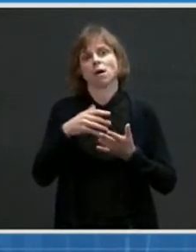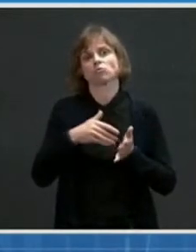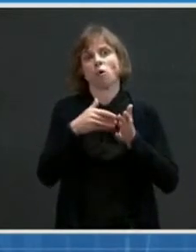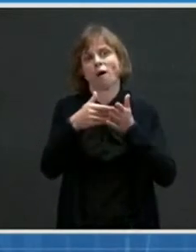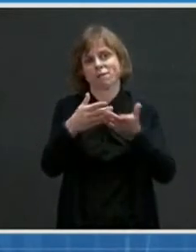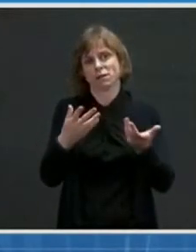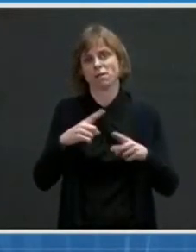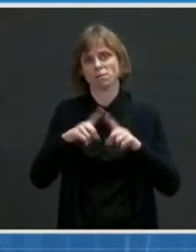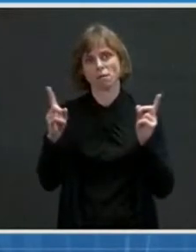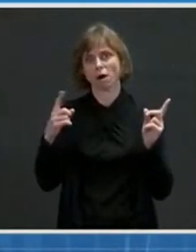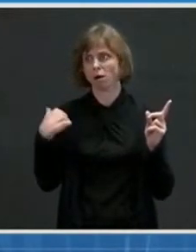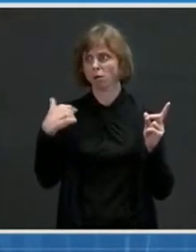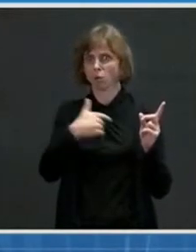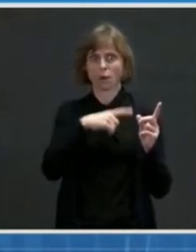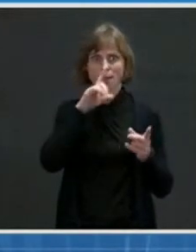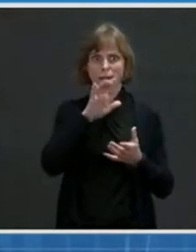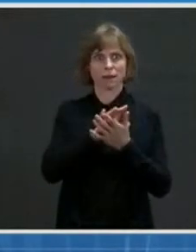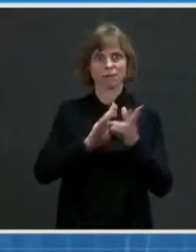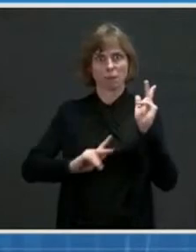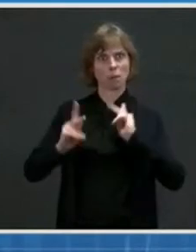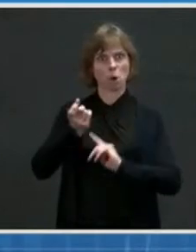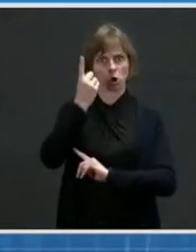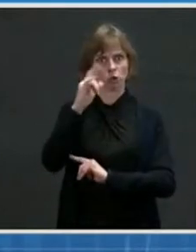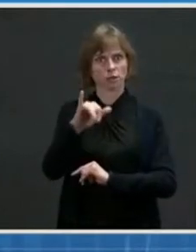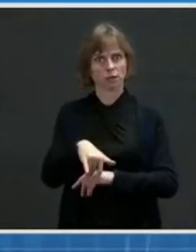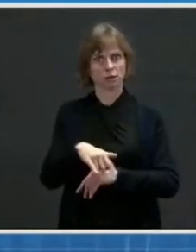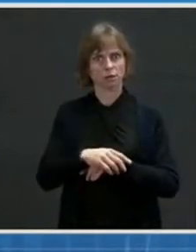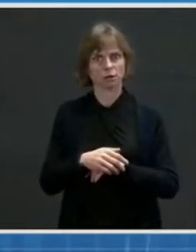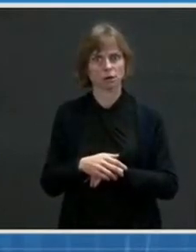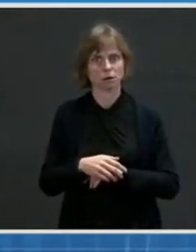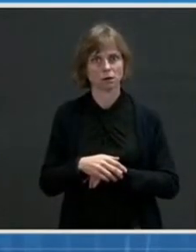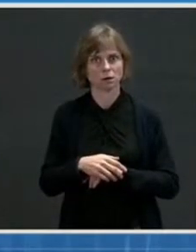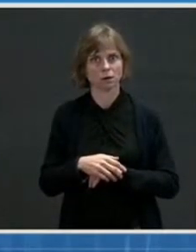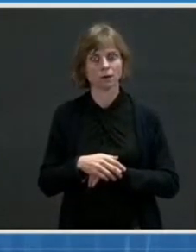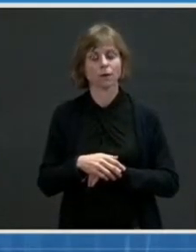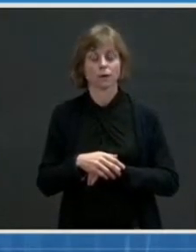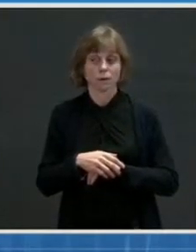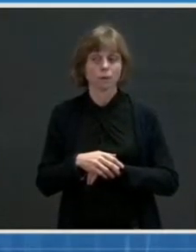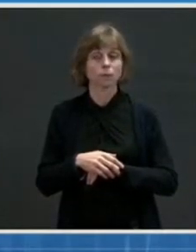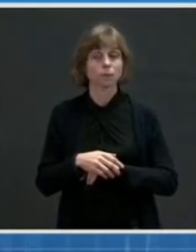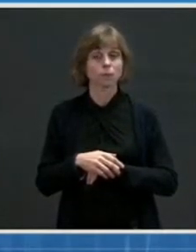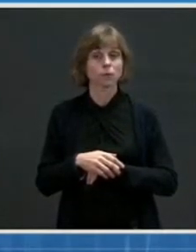BENEFIT THAT PEOPLE DON'T OFTEN TALK ABOUT QUITE AS MUCH, BUT THE PUBLIC, WE BELIEVE, CLEARLY